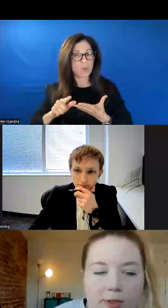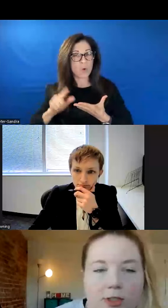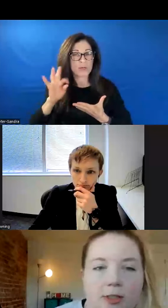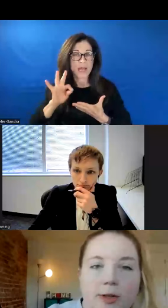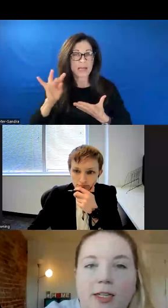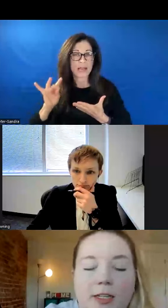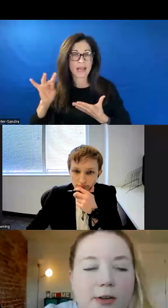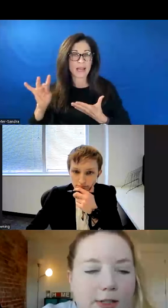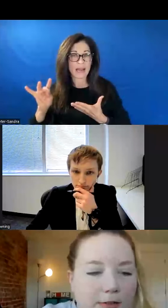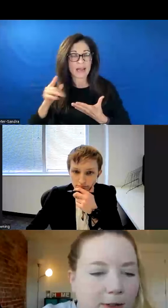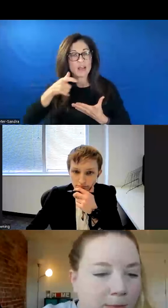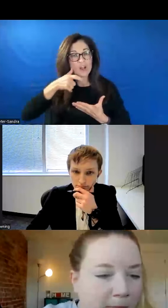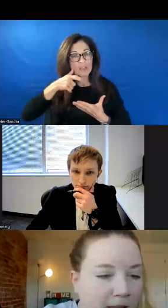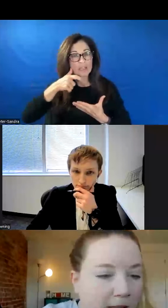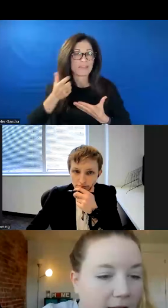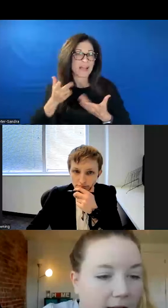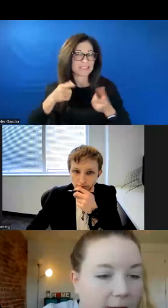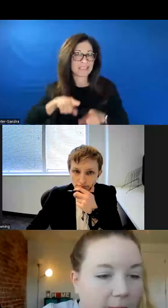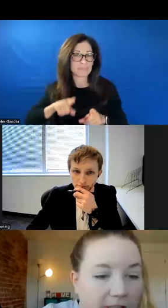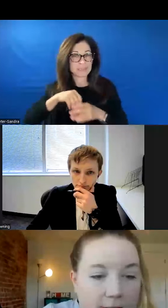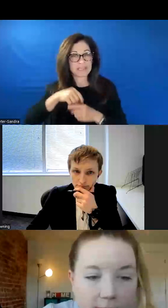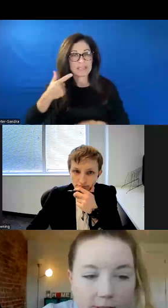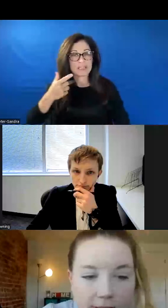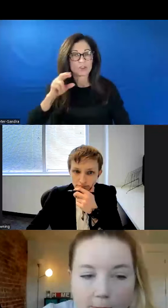WHICH IS LOCATED IN GREEN VIL. THINGS ARE LOOKING